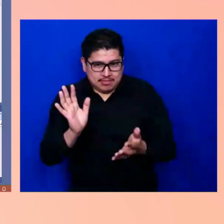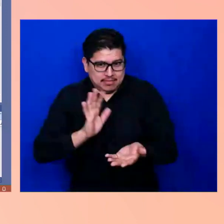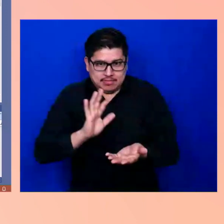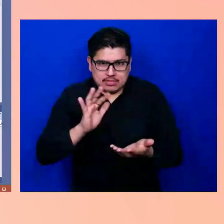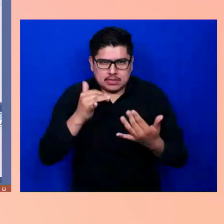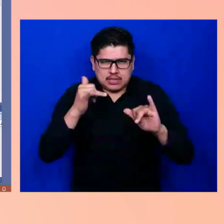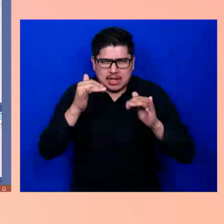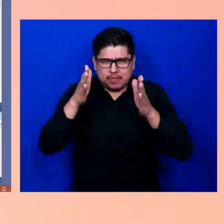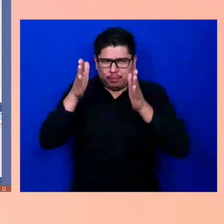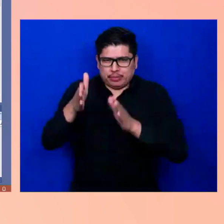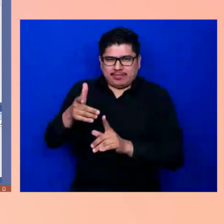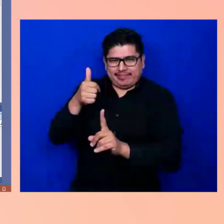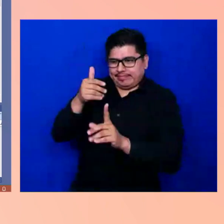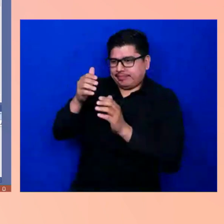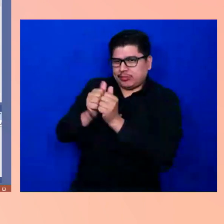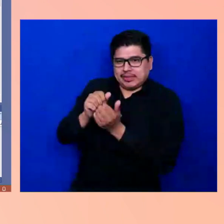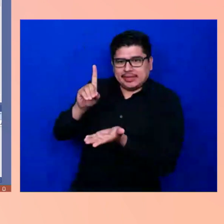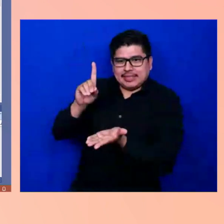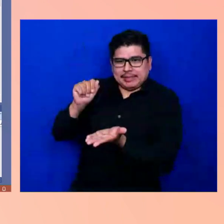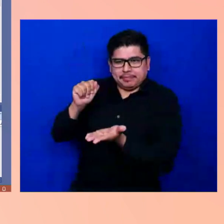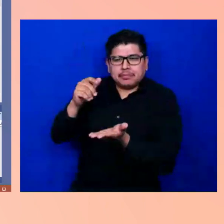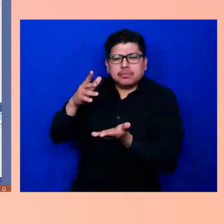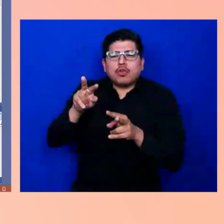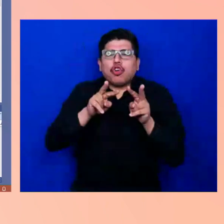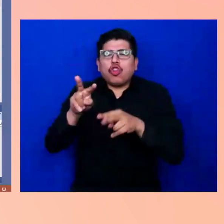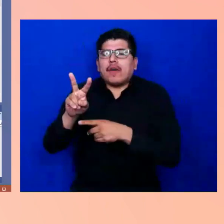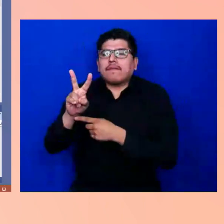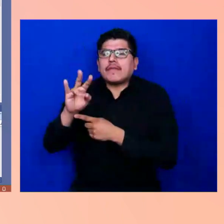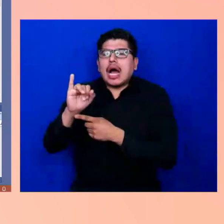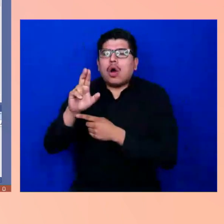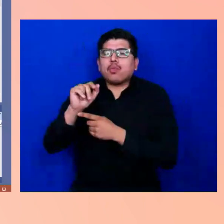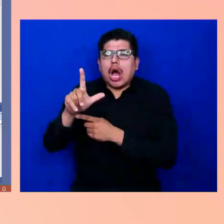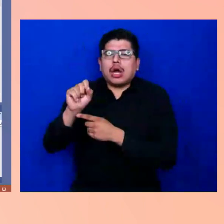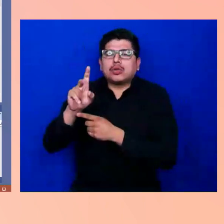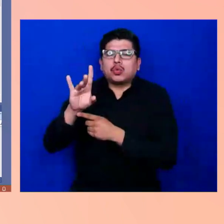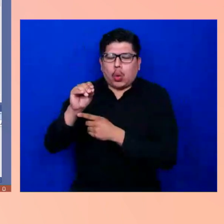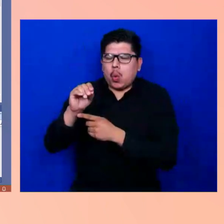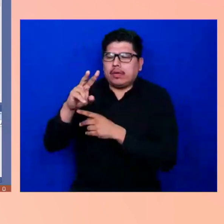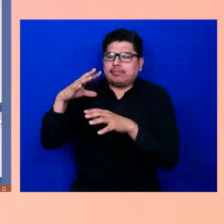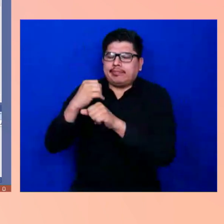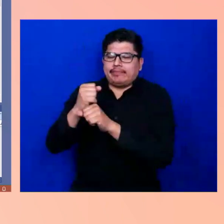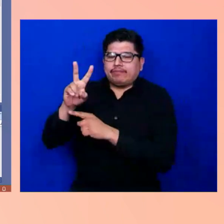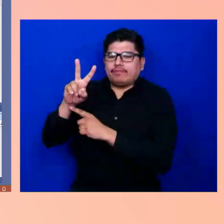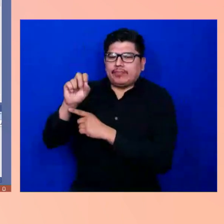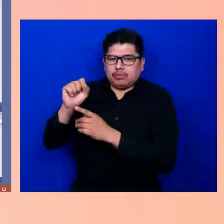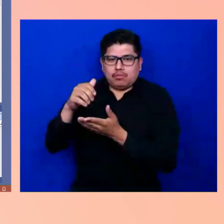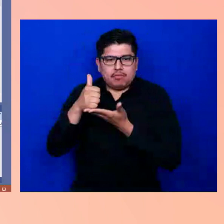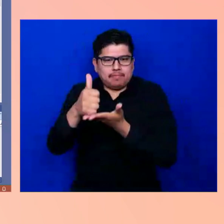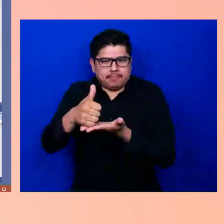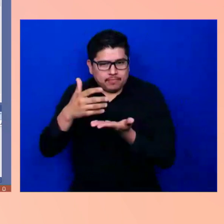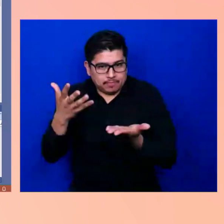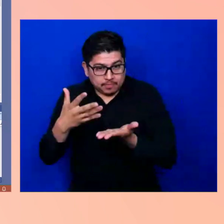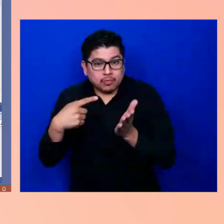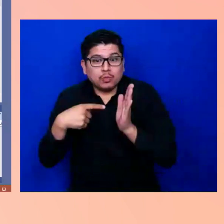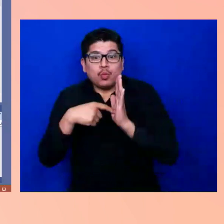Let's see what Visual Studio can do to help. I have the Live Visual Tree window pinned open and there's